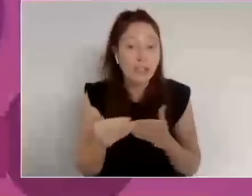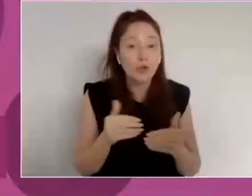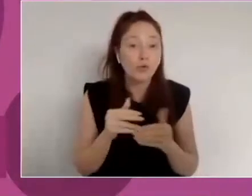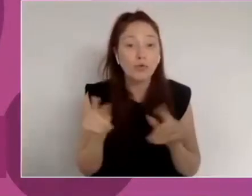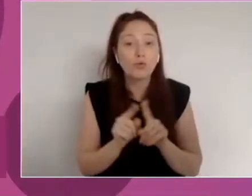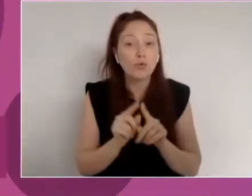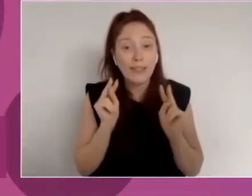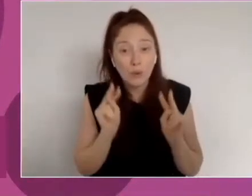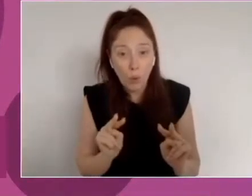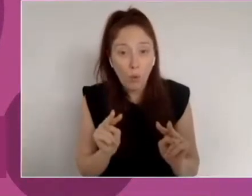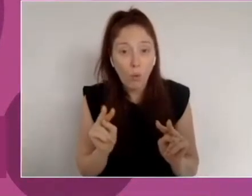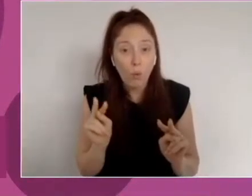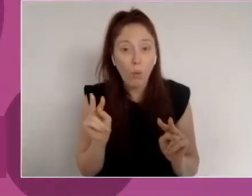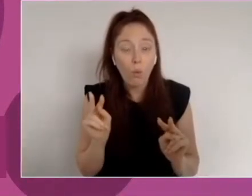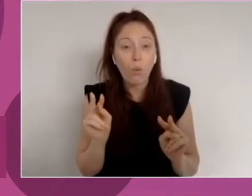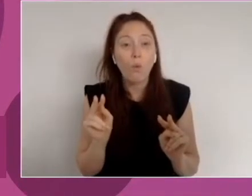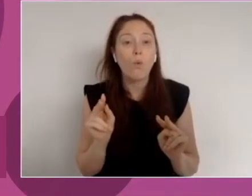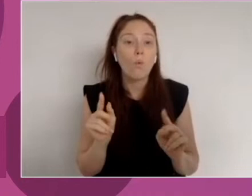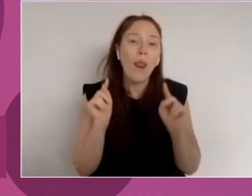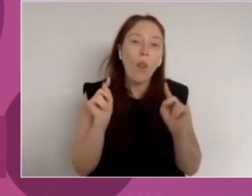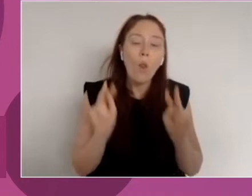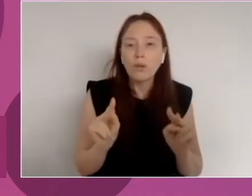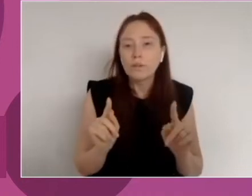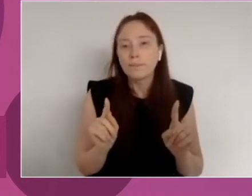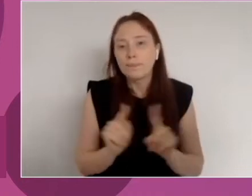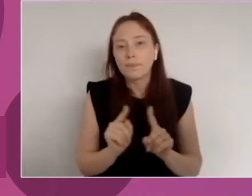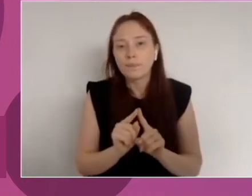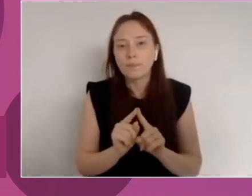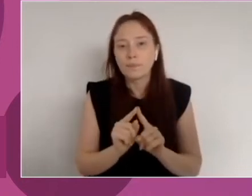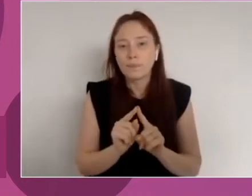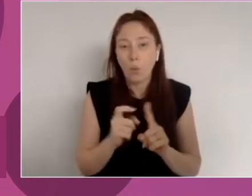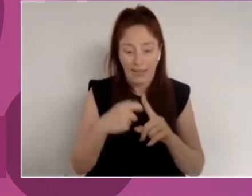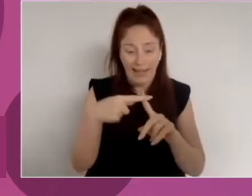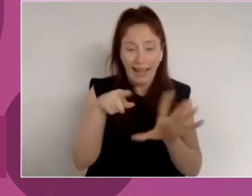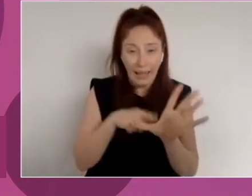we looked at what was some key priority areas and we identified, and now is not